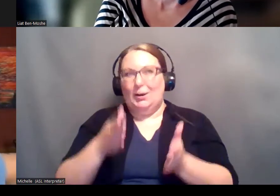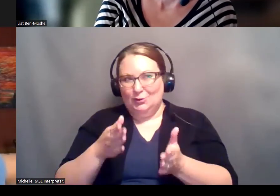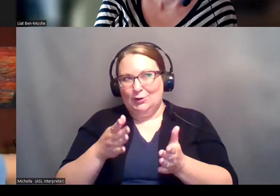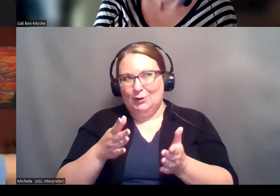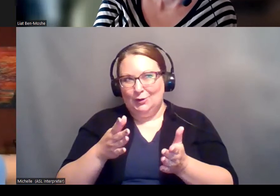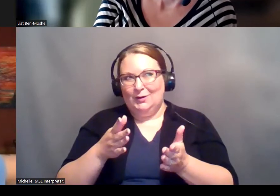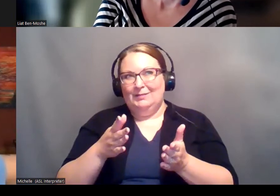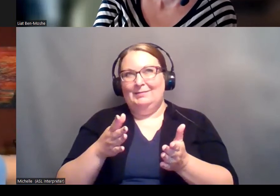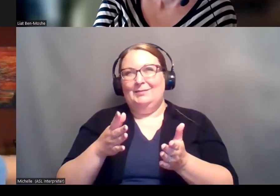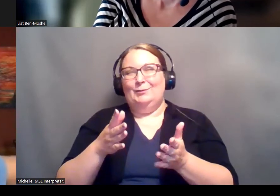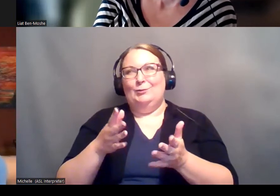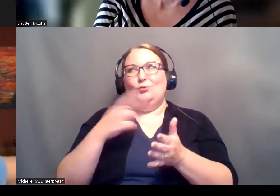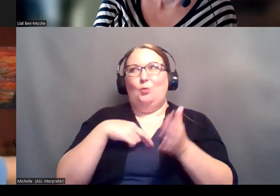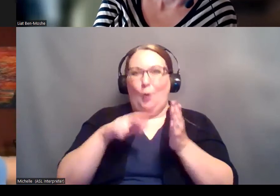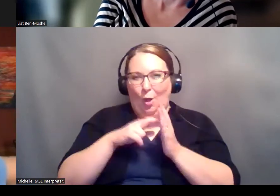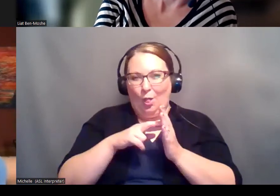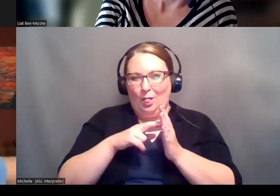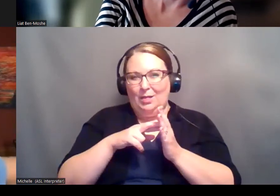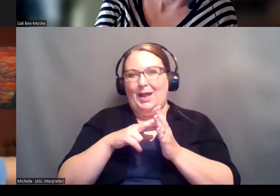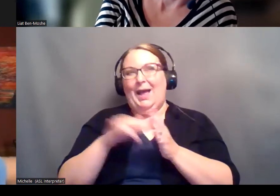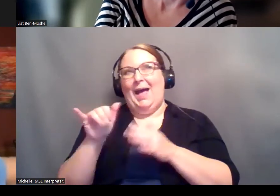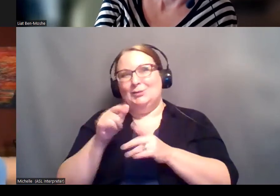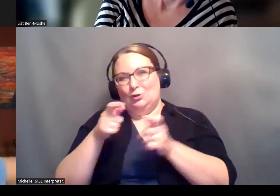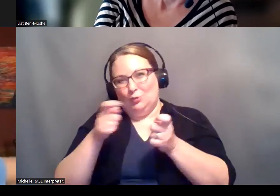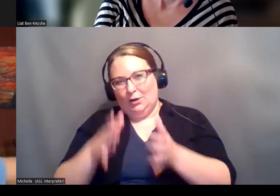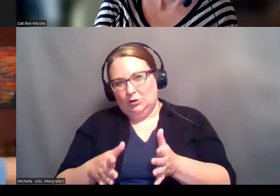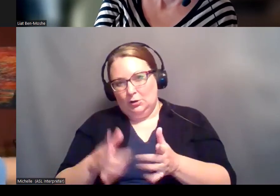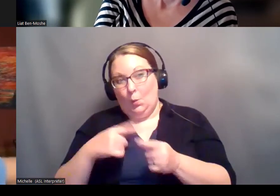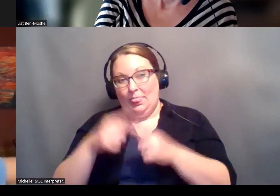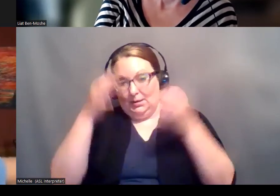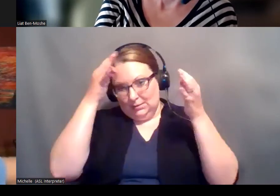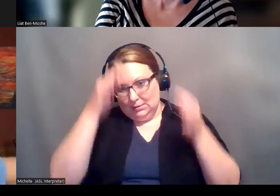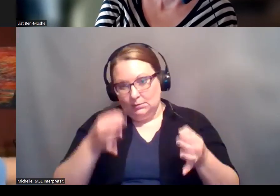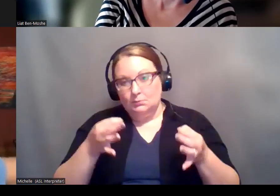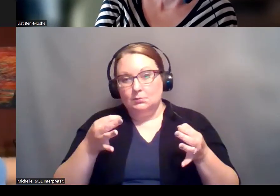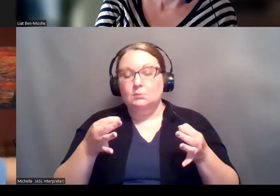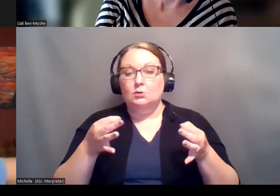And so when the decision was made to create a center,